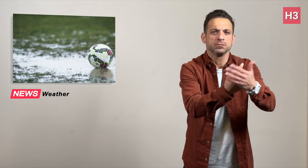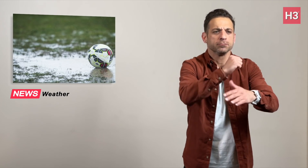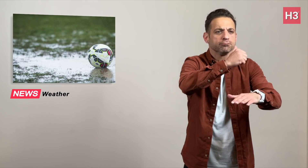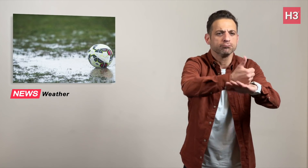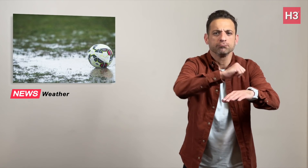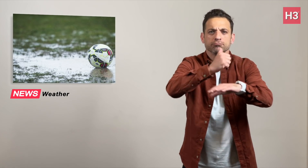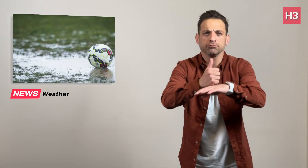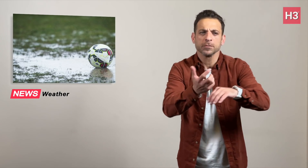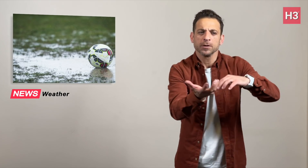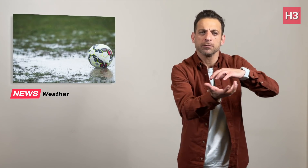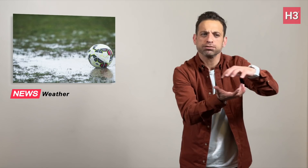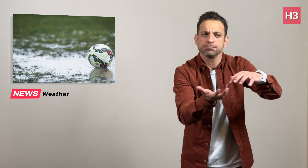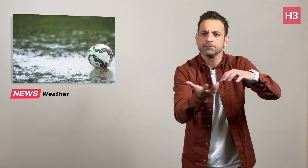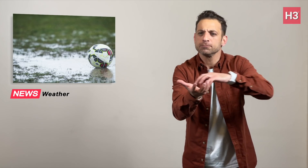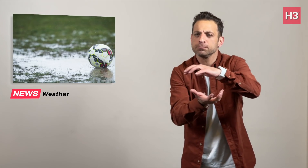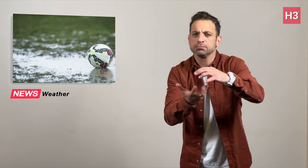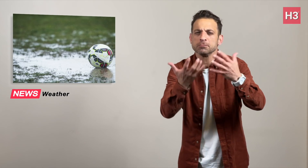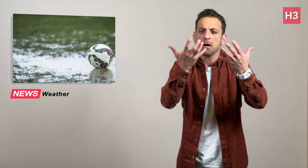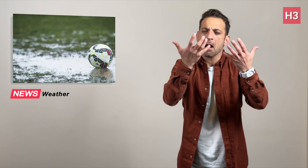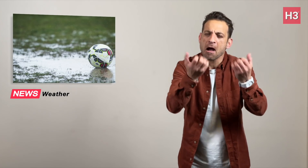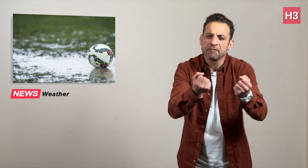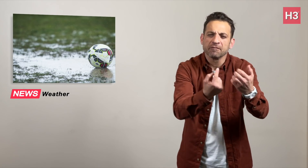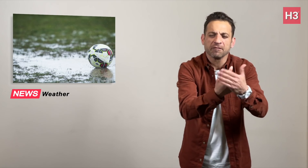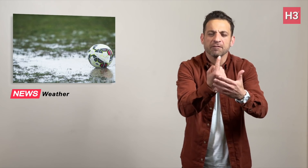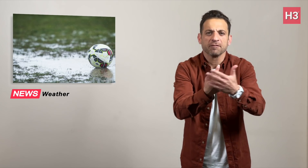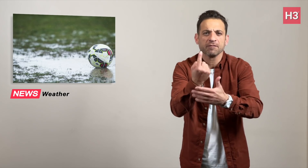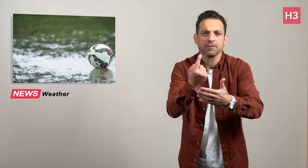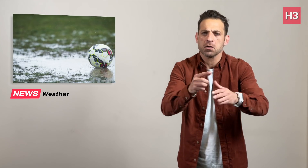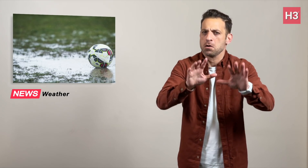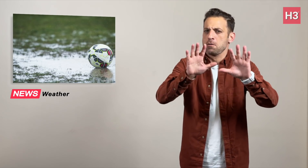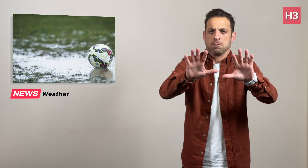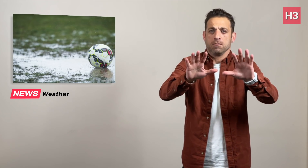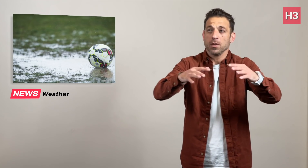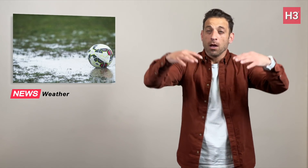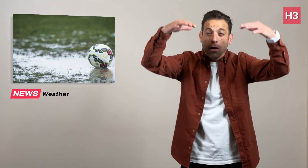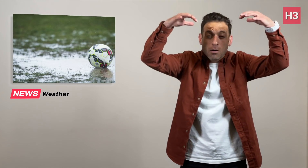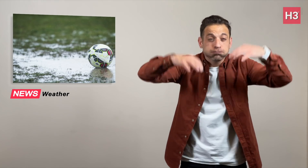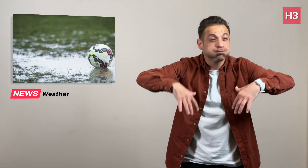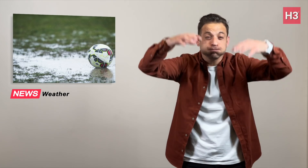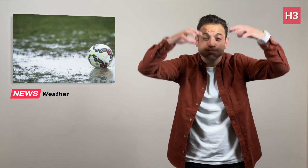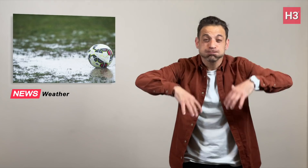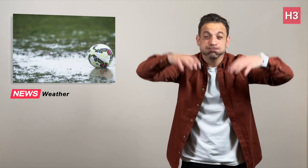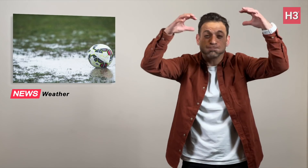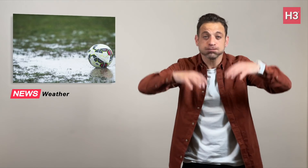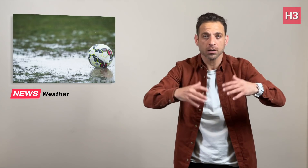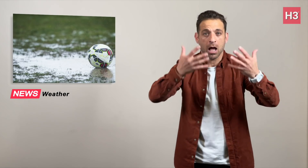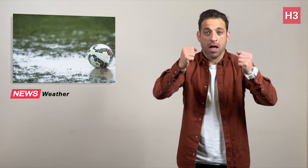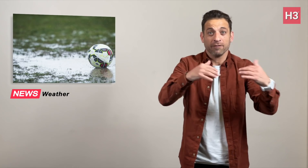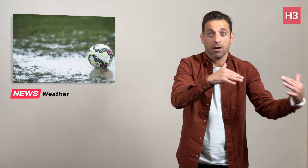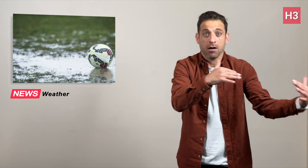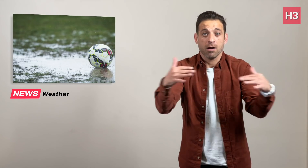which continues to affect today's events. Heavy rain interfered with a football match between the USA and Turkey.